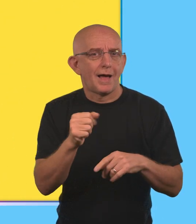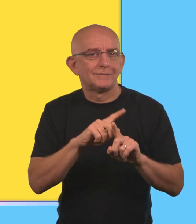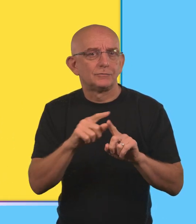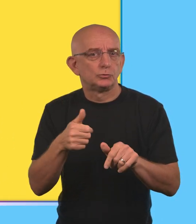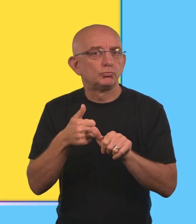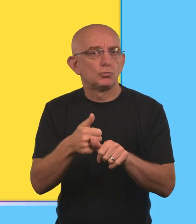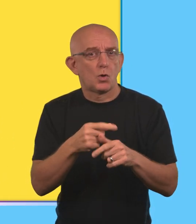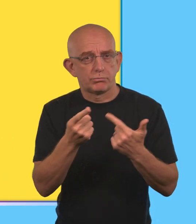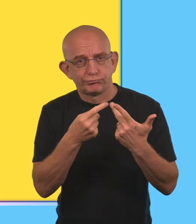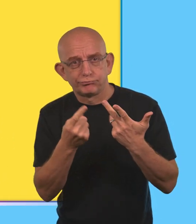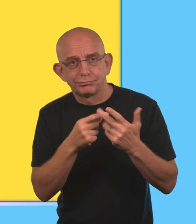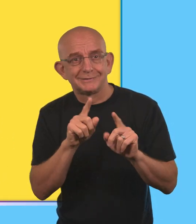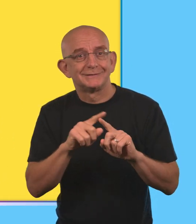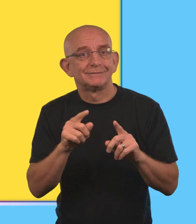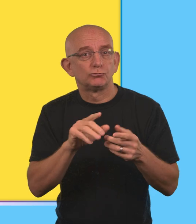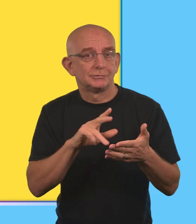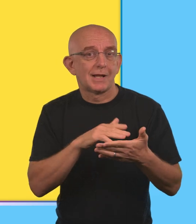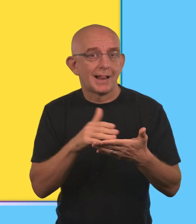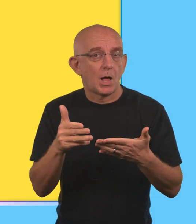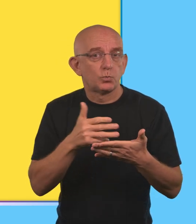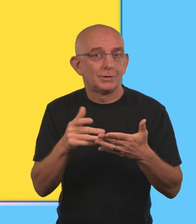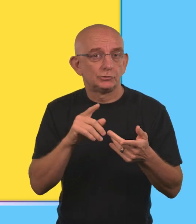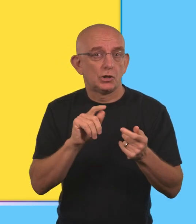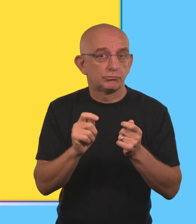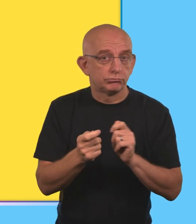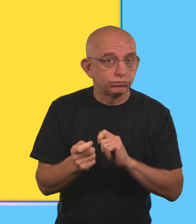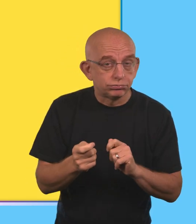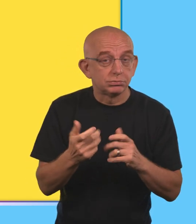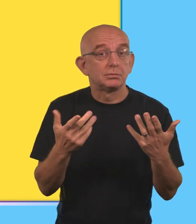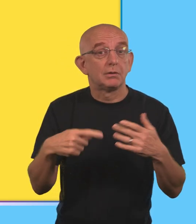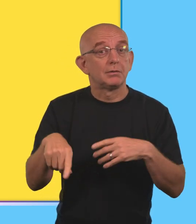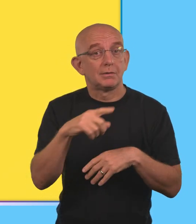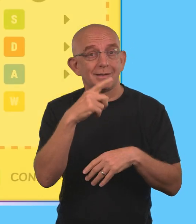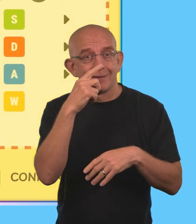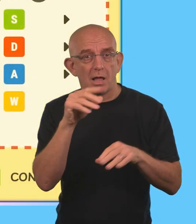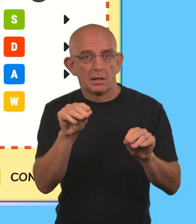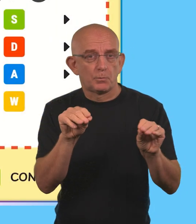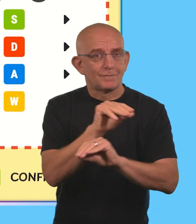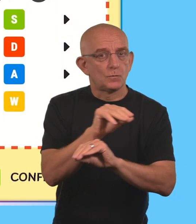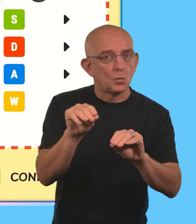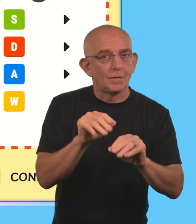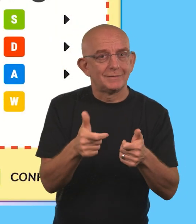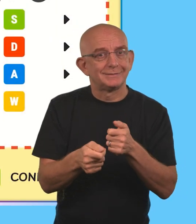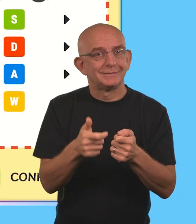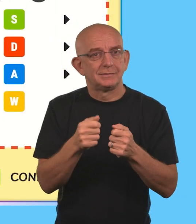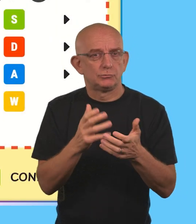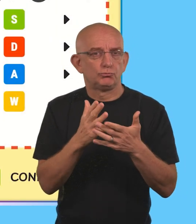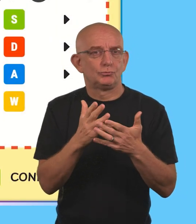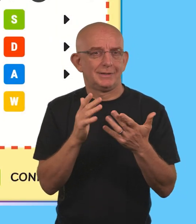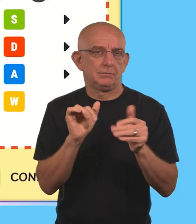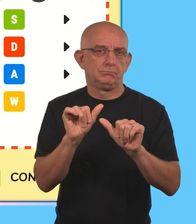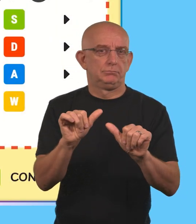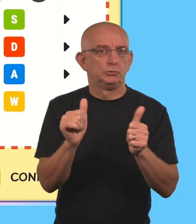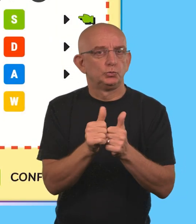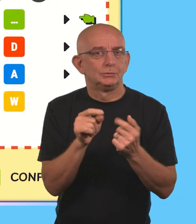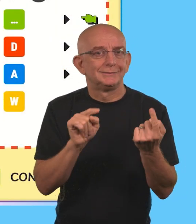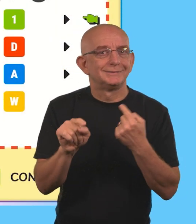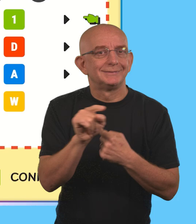although you'll find support for over a dozen languages. Players can rebind keyboard commands to their satisfaction